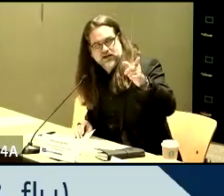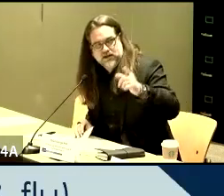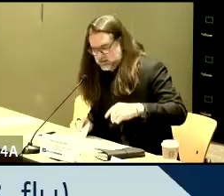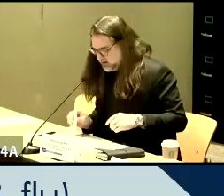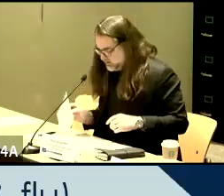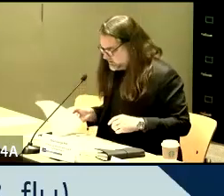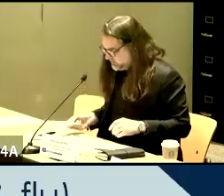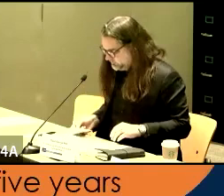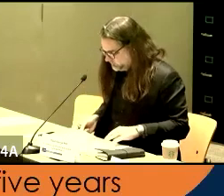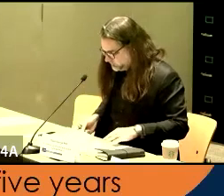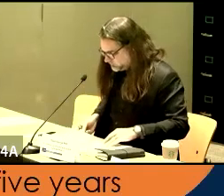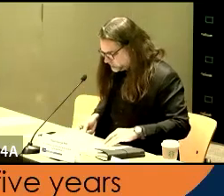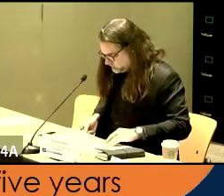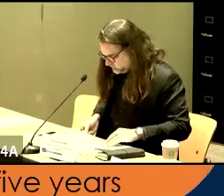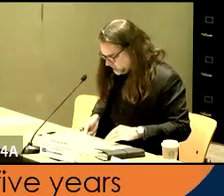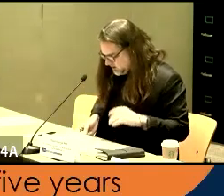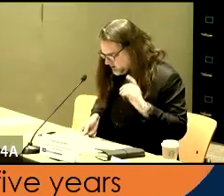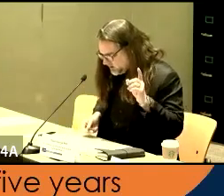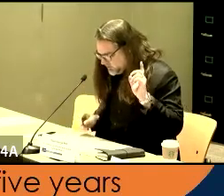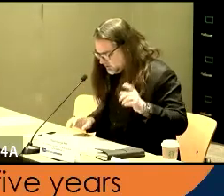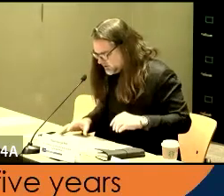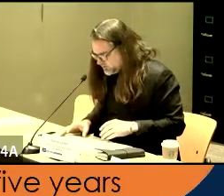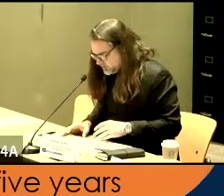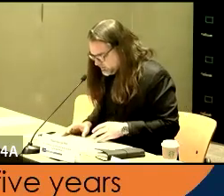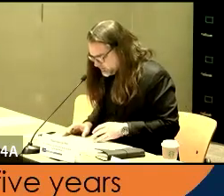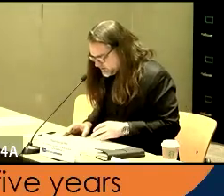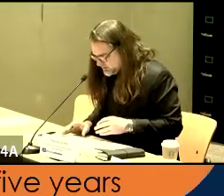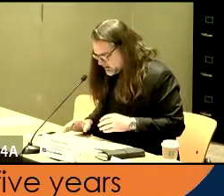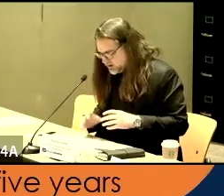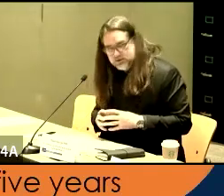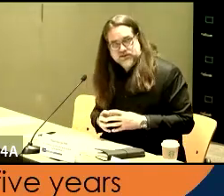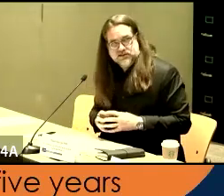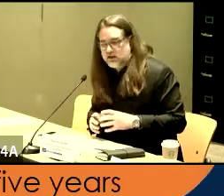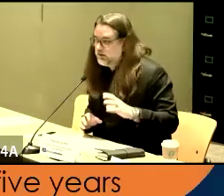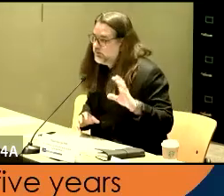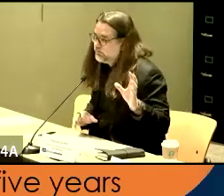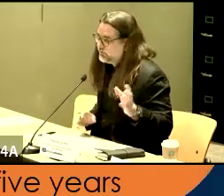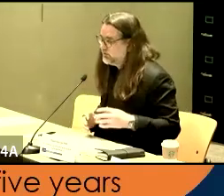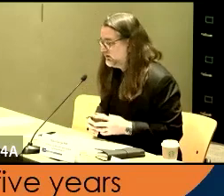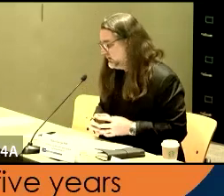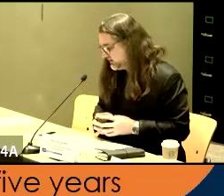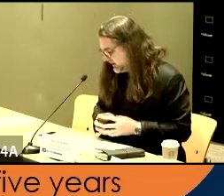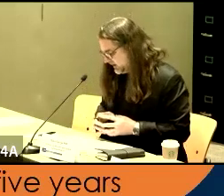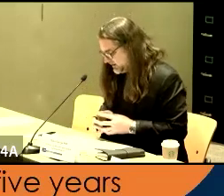The other thing I wanted to do a little bit more deep dive onto is this thing that we refer to as Insight Net.